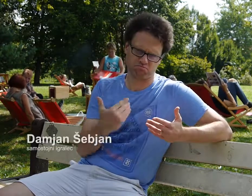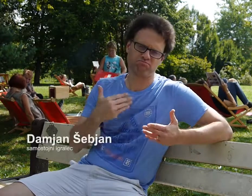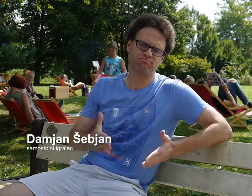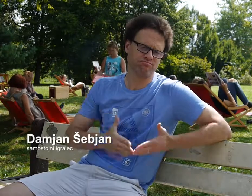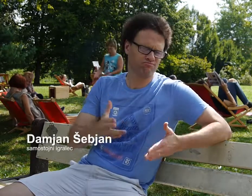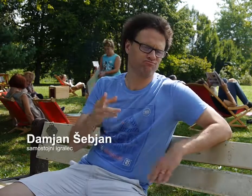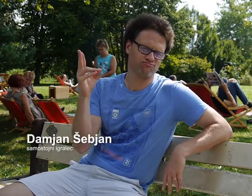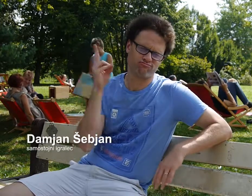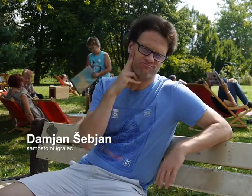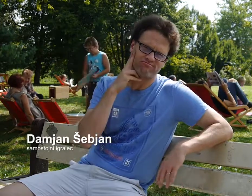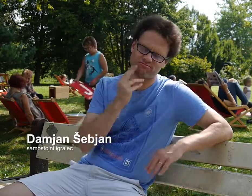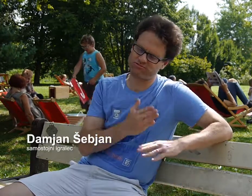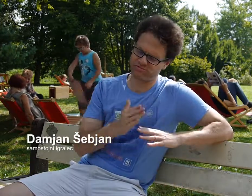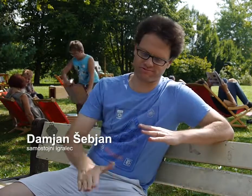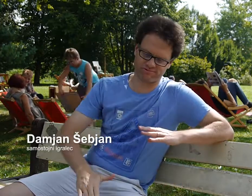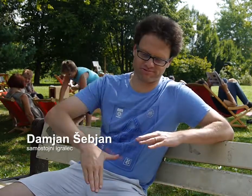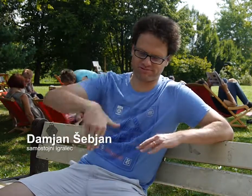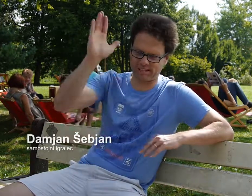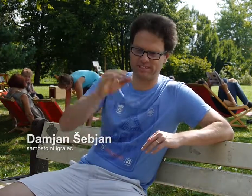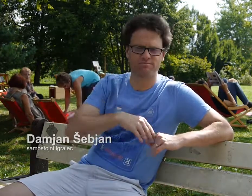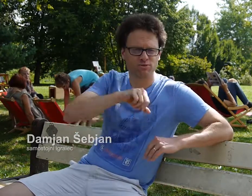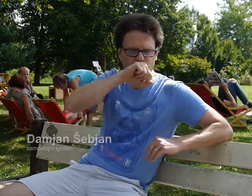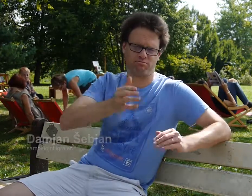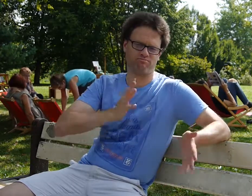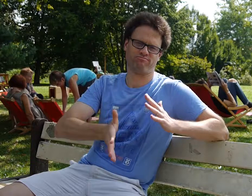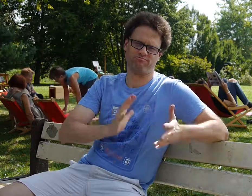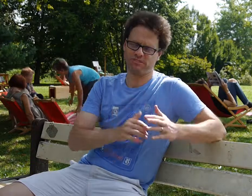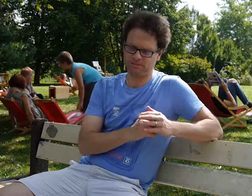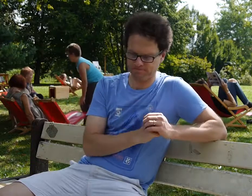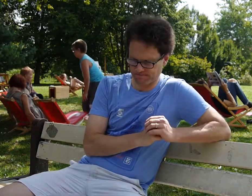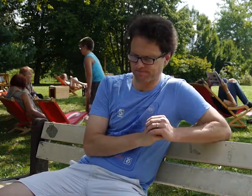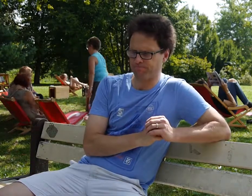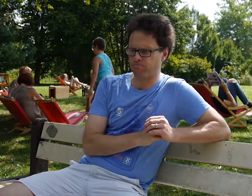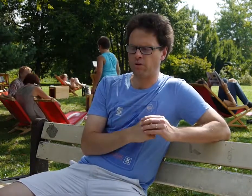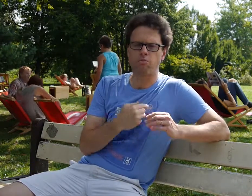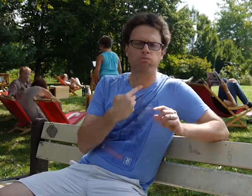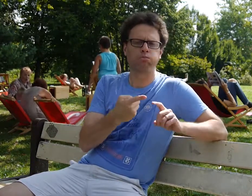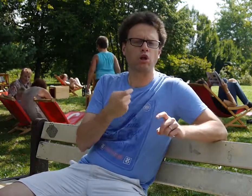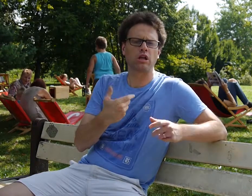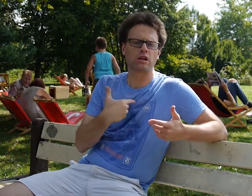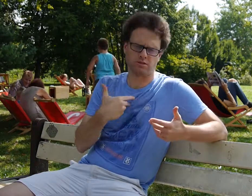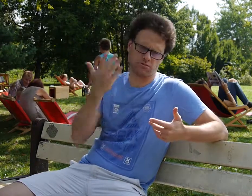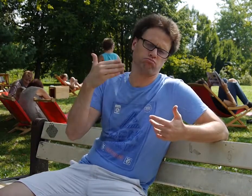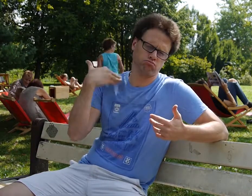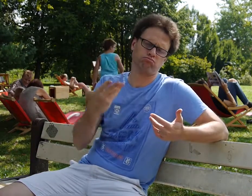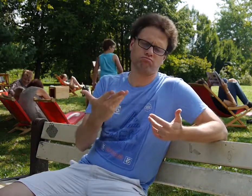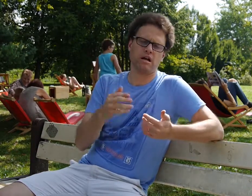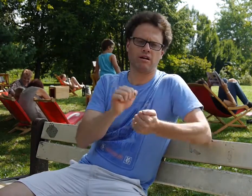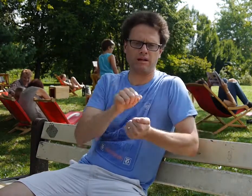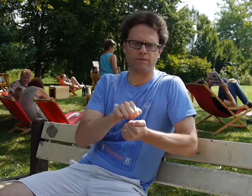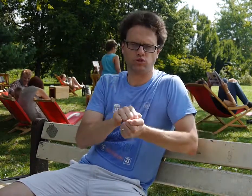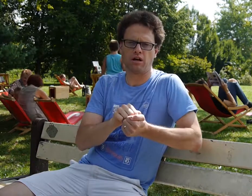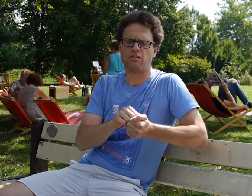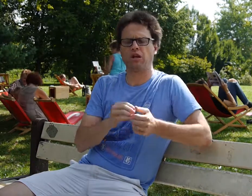I have been deaf since birth. I have a diploma from the high school of design,